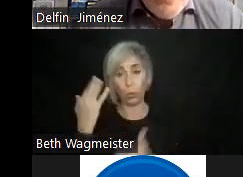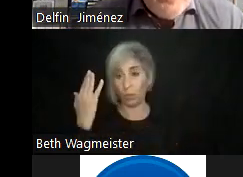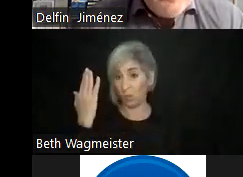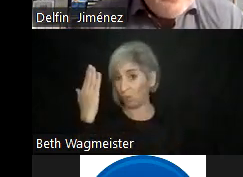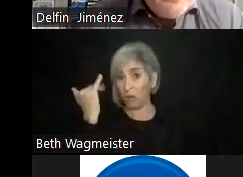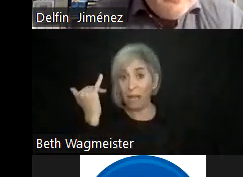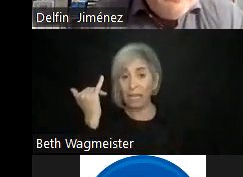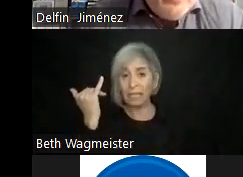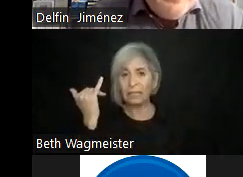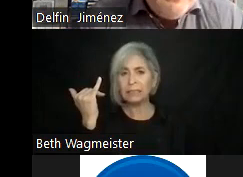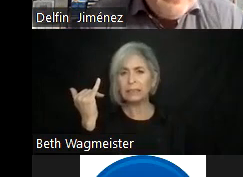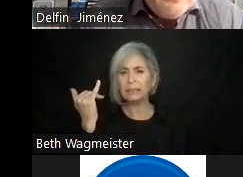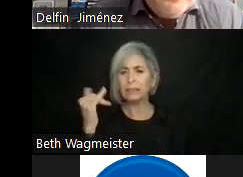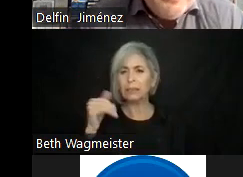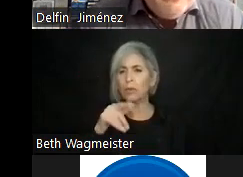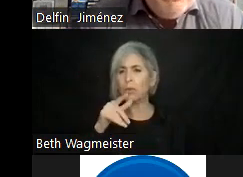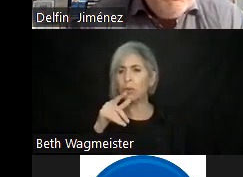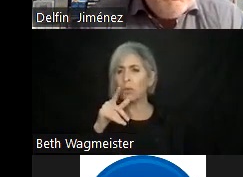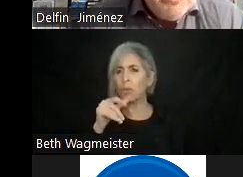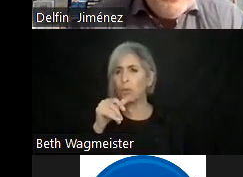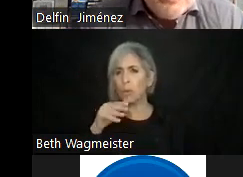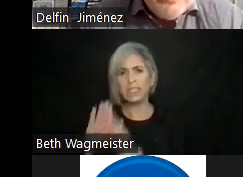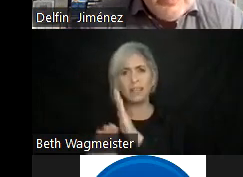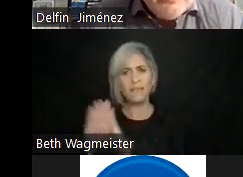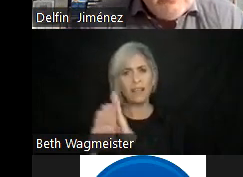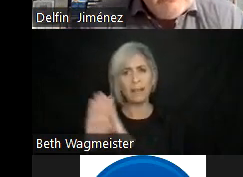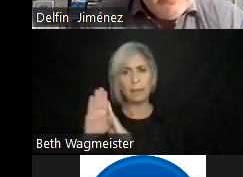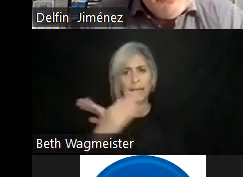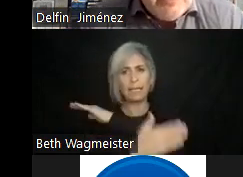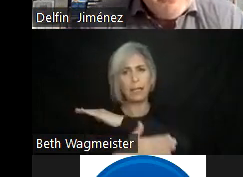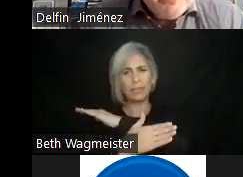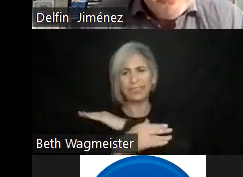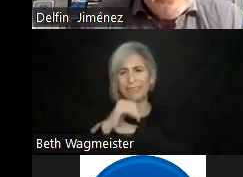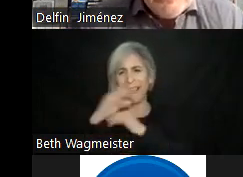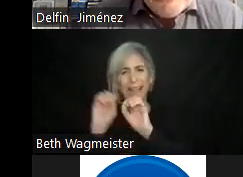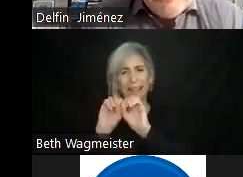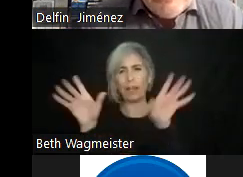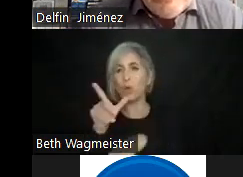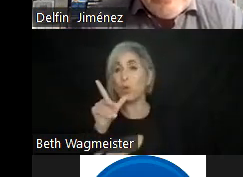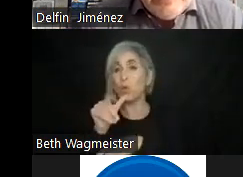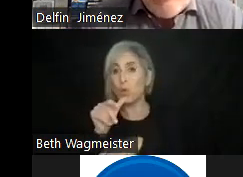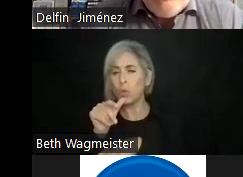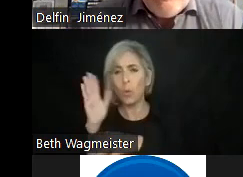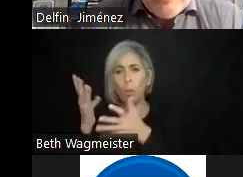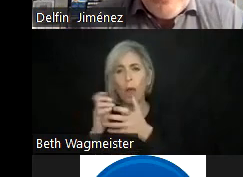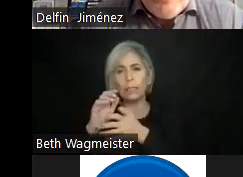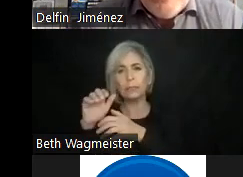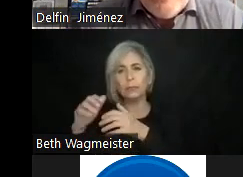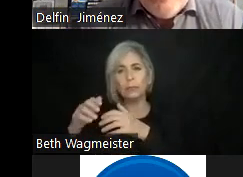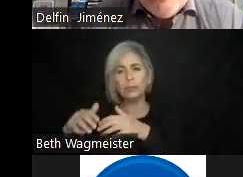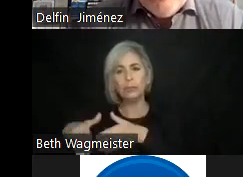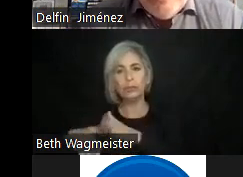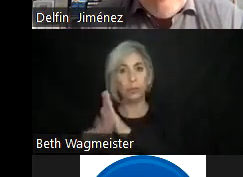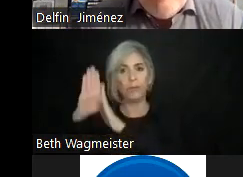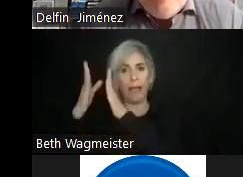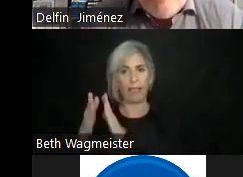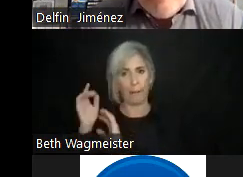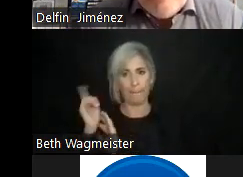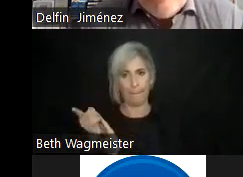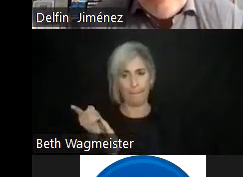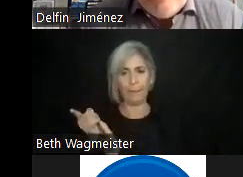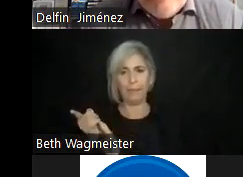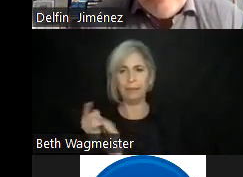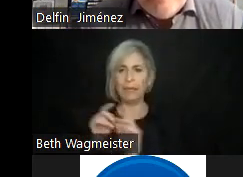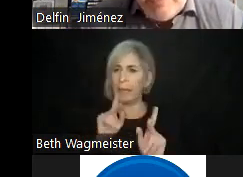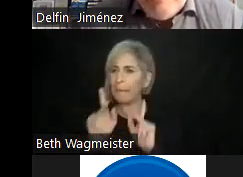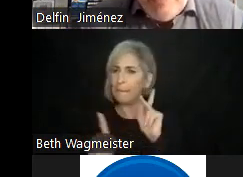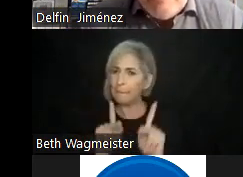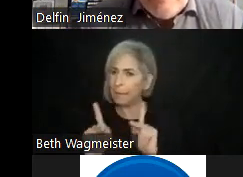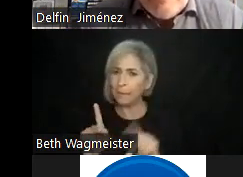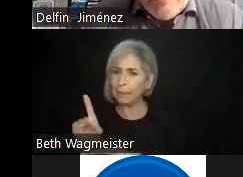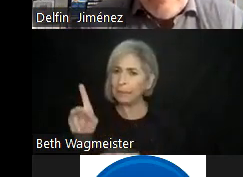who is developing the category. It is not clear sometimes. And also people need the same things in